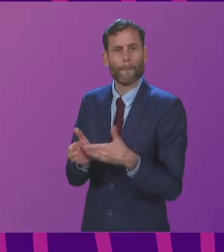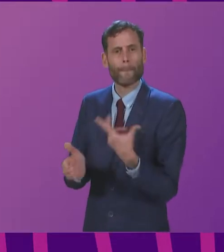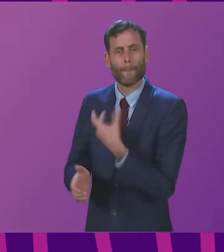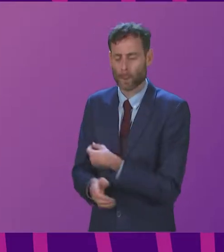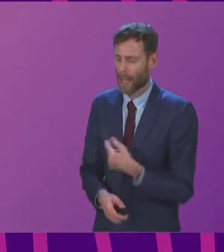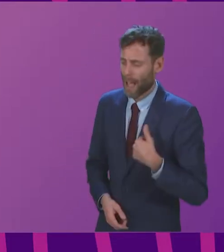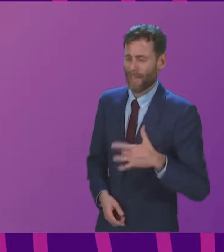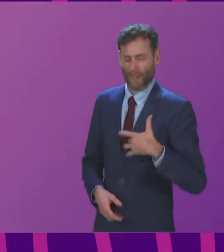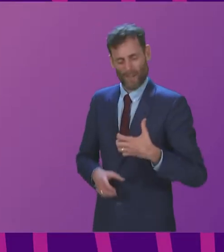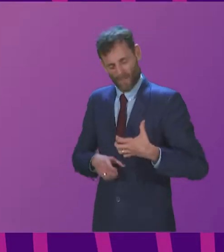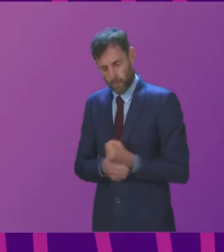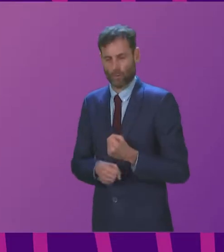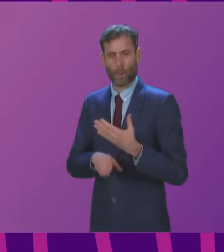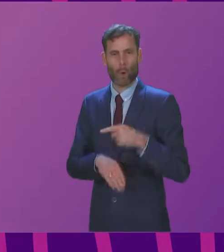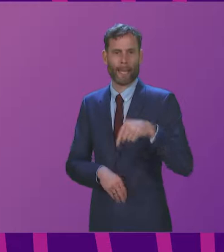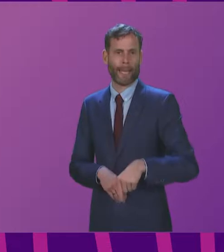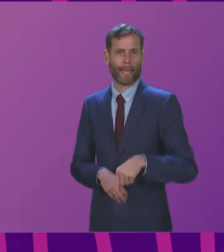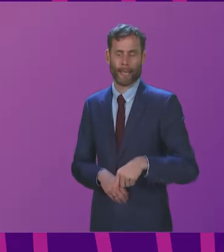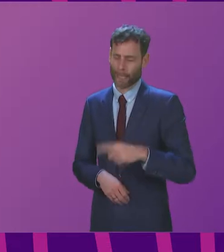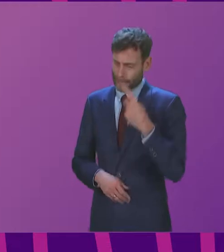In light of those unresolved issues,